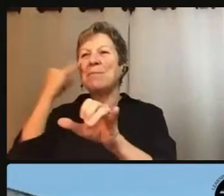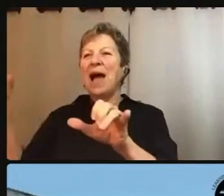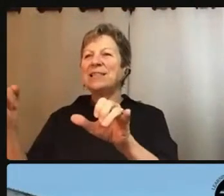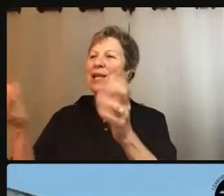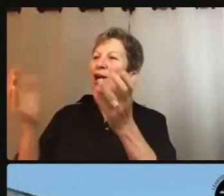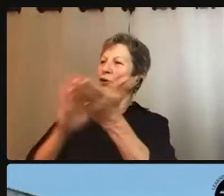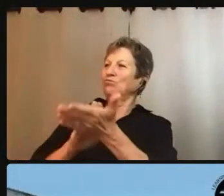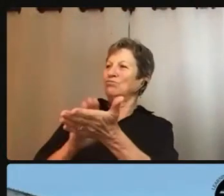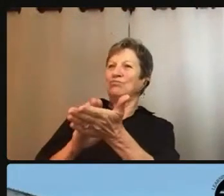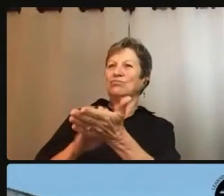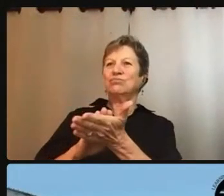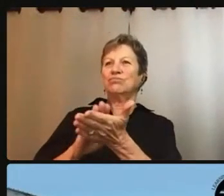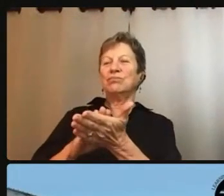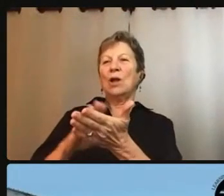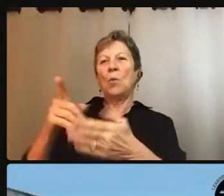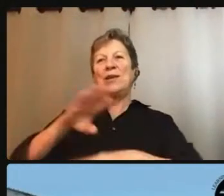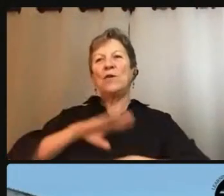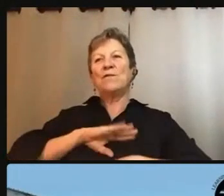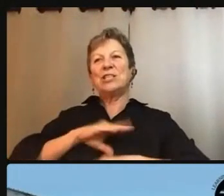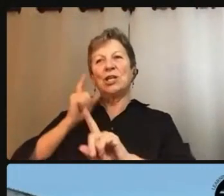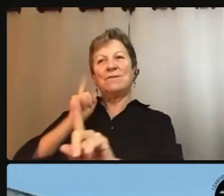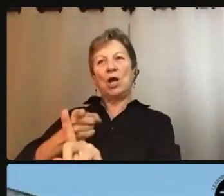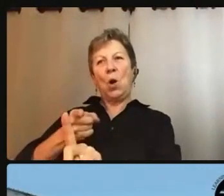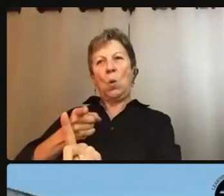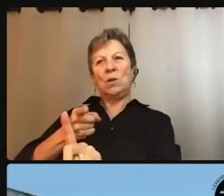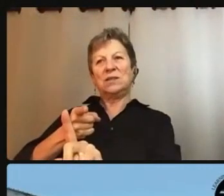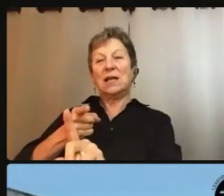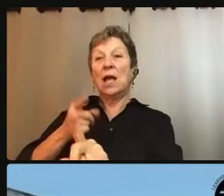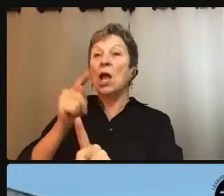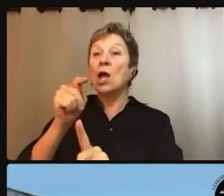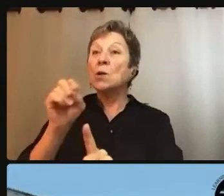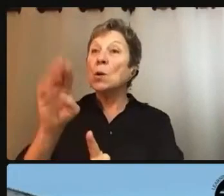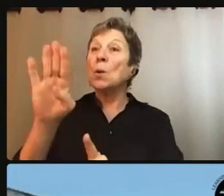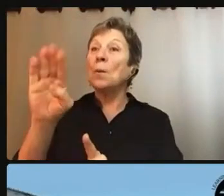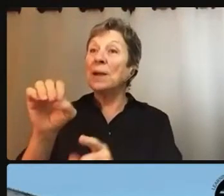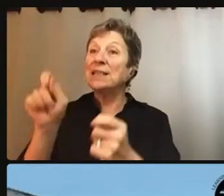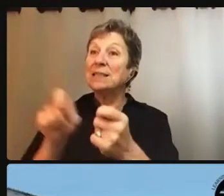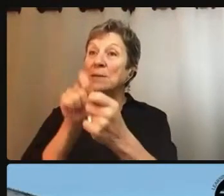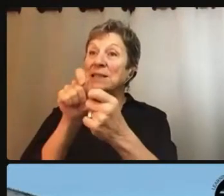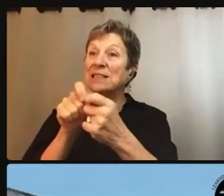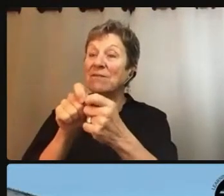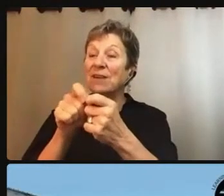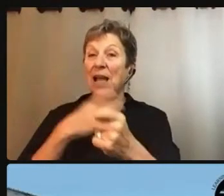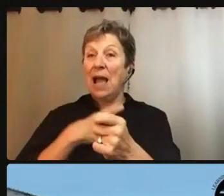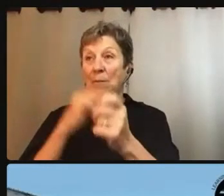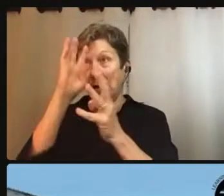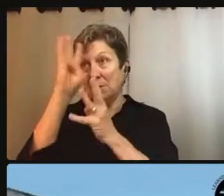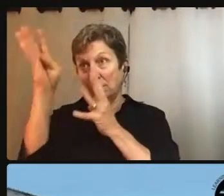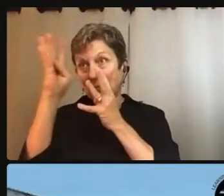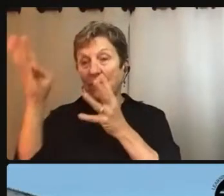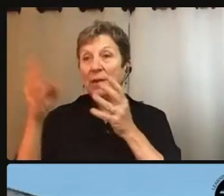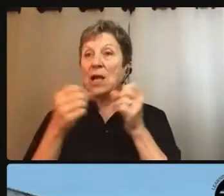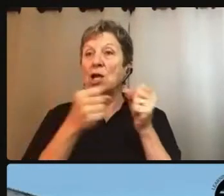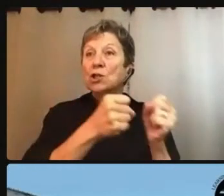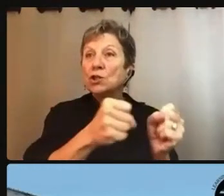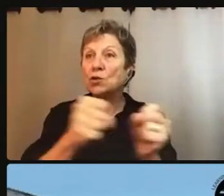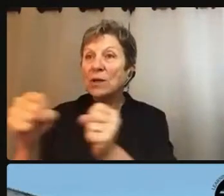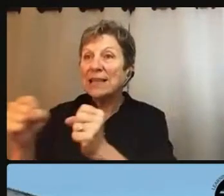BUSINESS PEOPLE AND BUT IT'S A